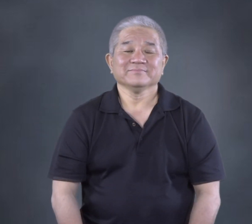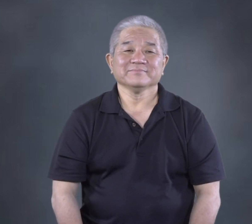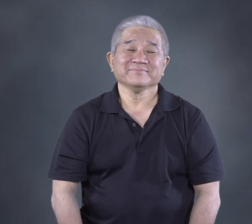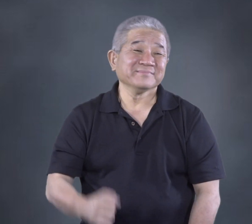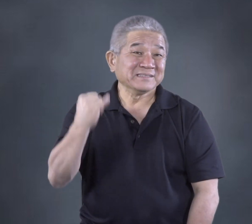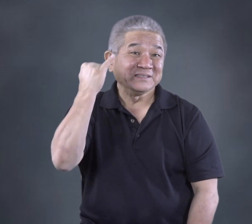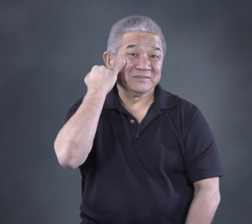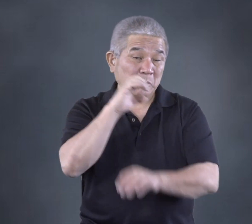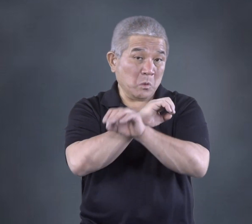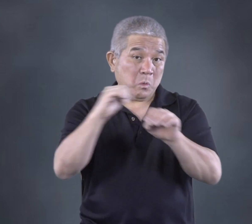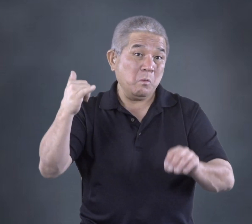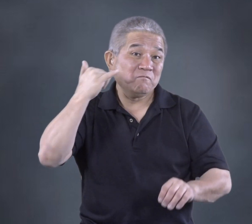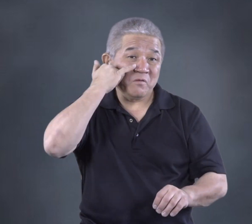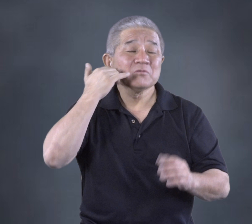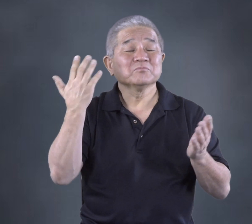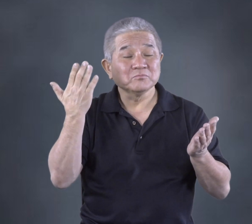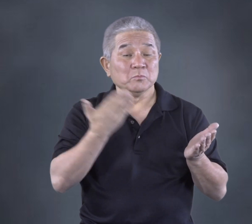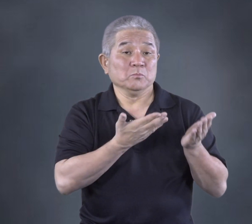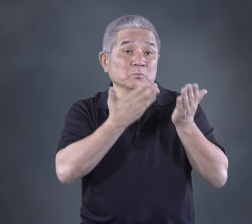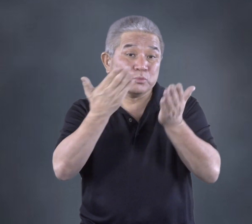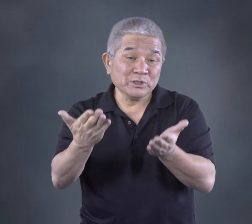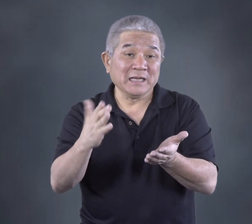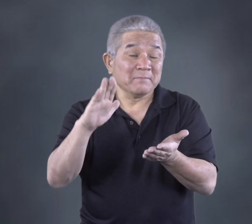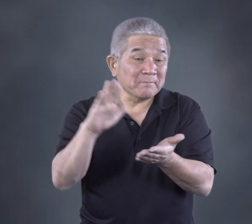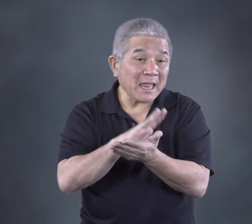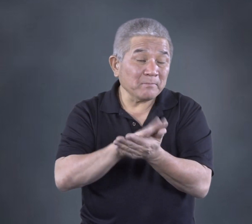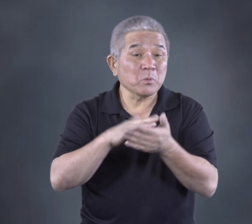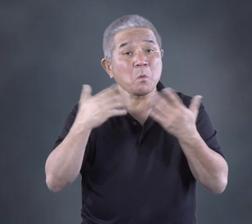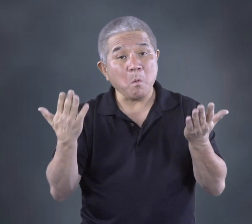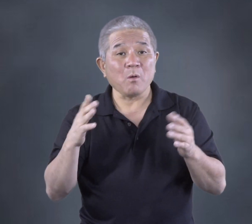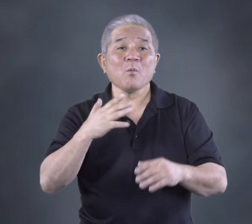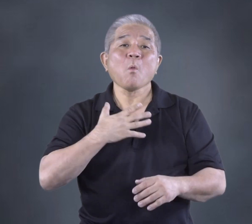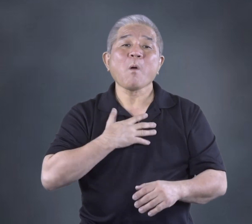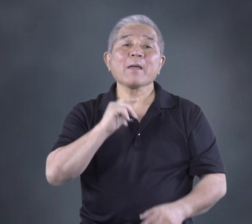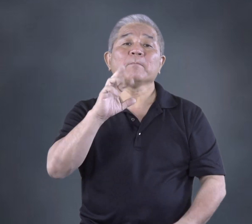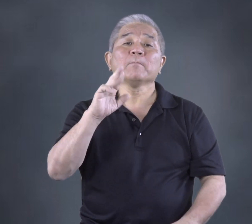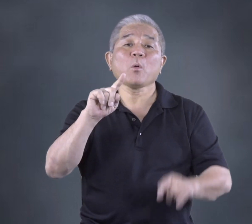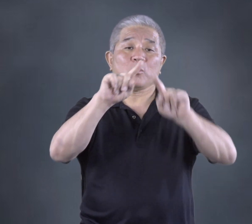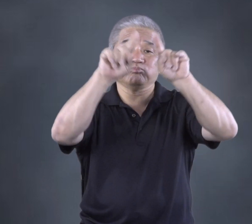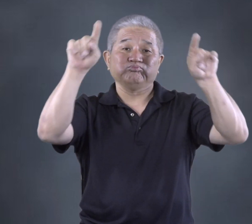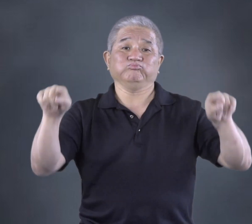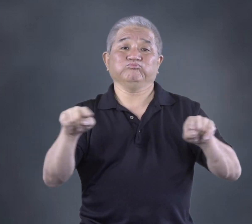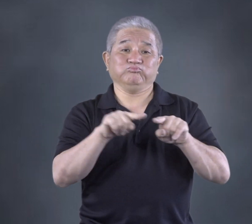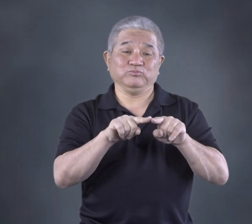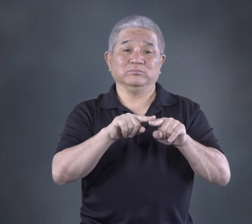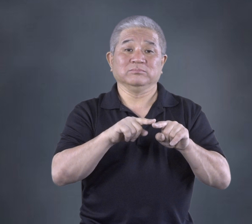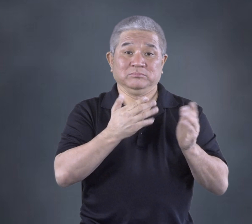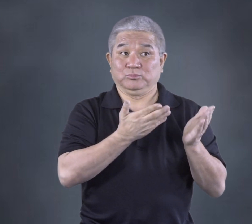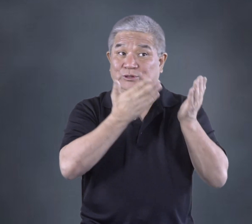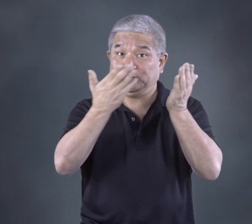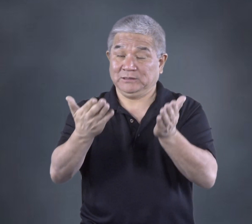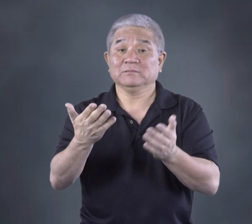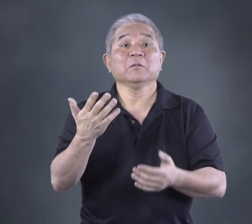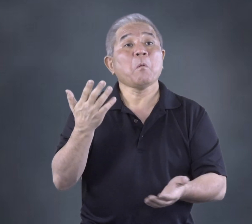If you do not have a smartphone, bring papers or white board